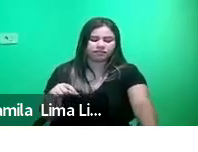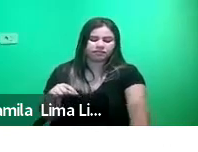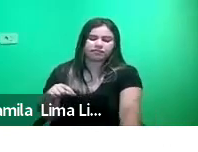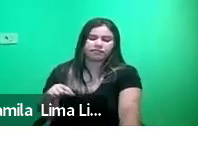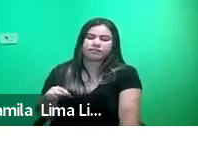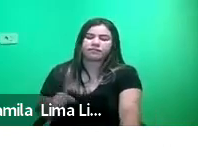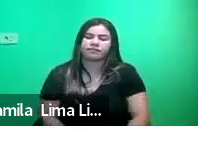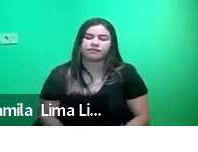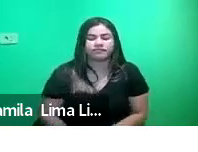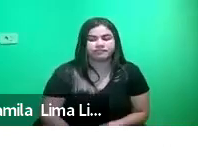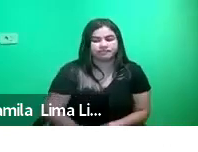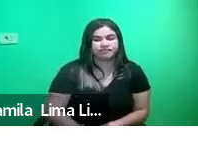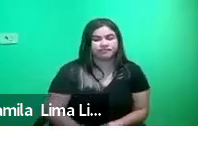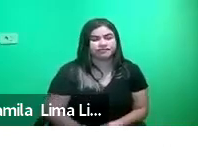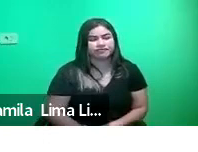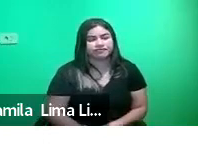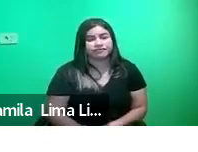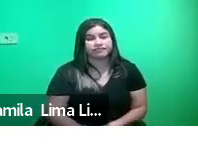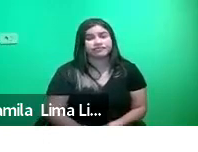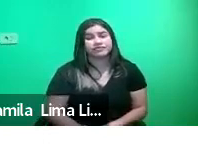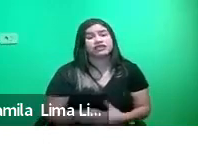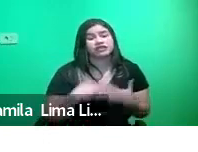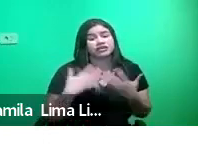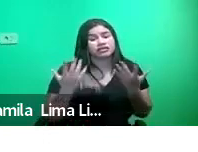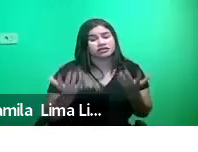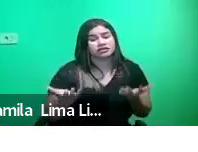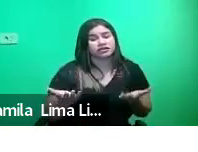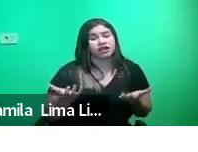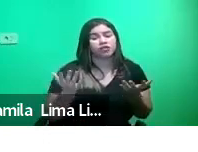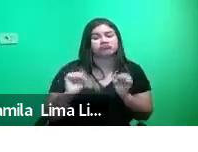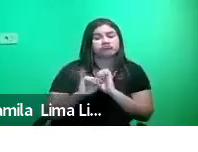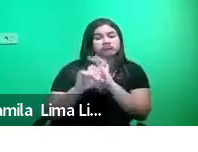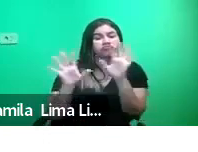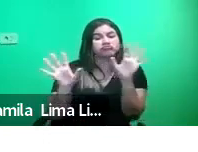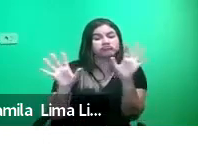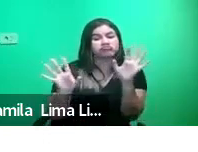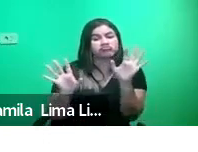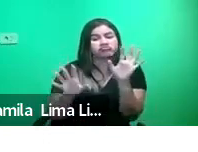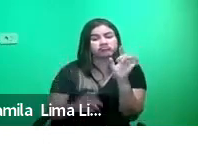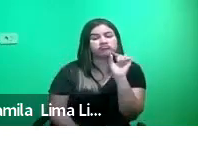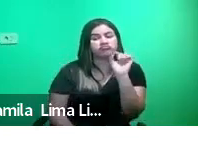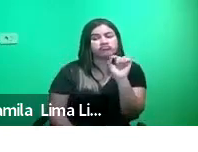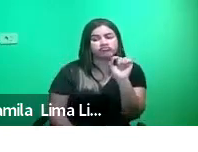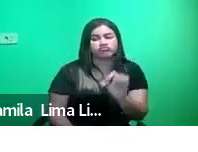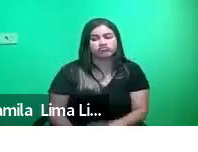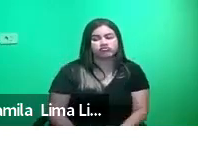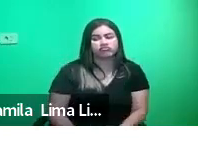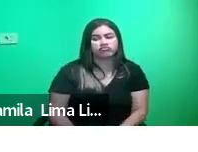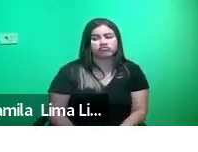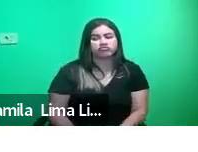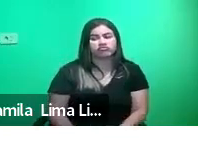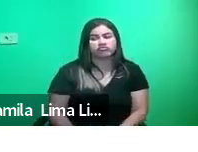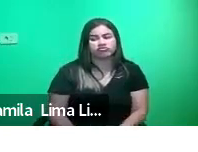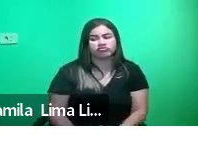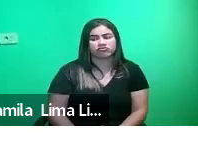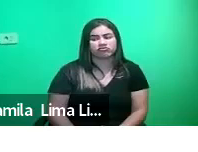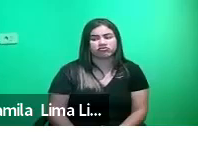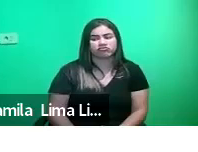so I I So I I took the opportunity to just have a very brief at some of at some of the empirical